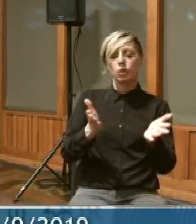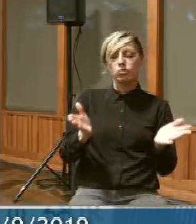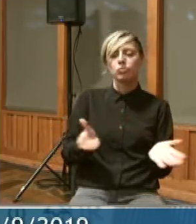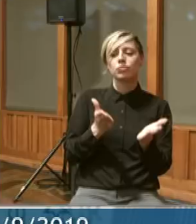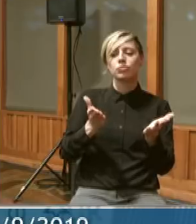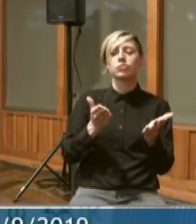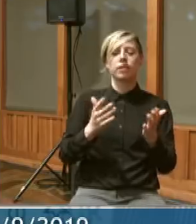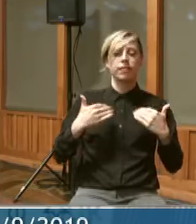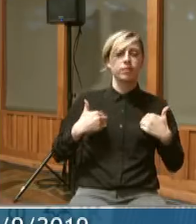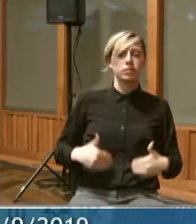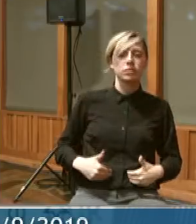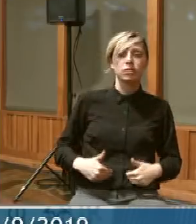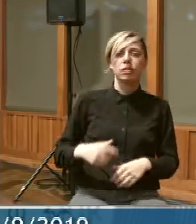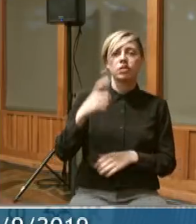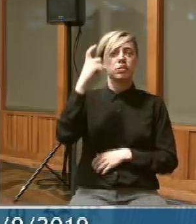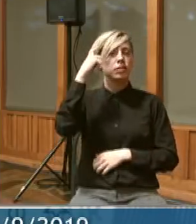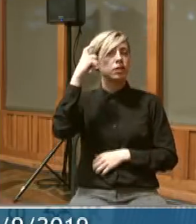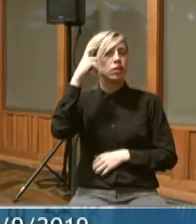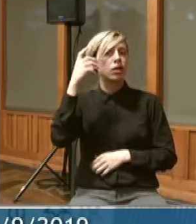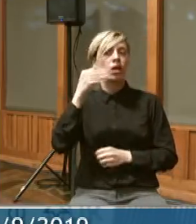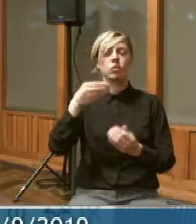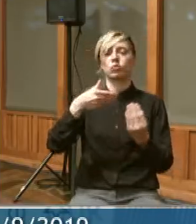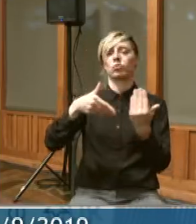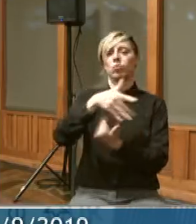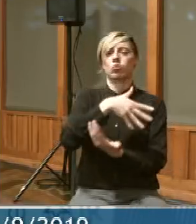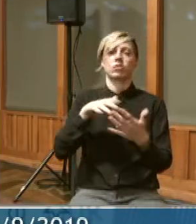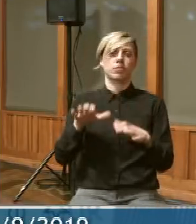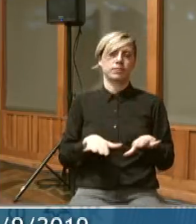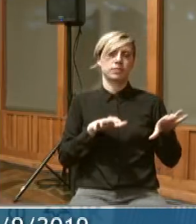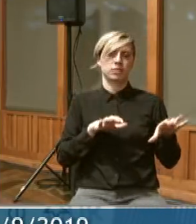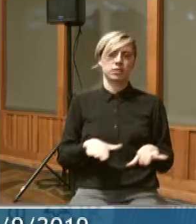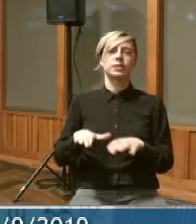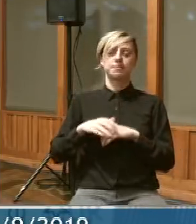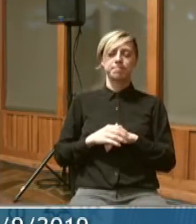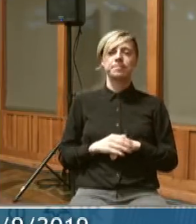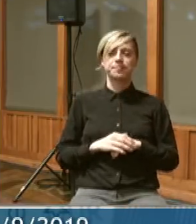PORTLANDERS PLAY, PROVIDING THE SAFE PLACES, FACILITIES AND